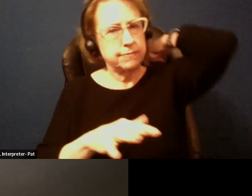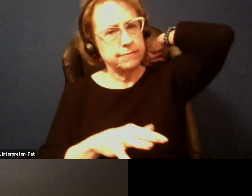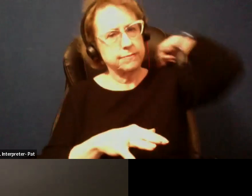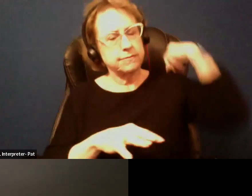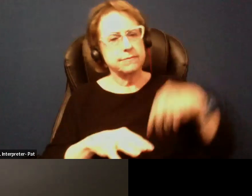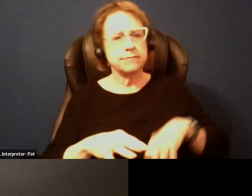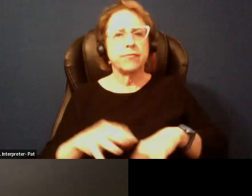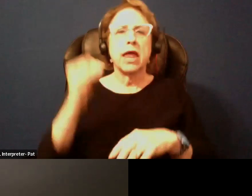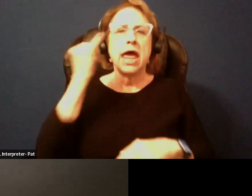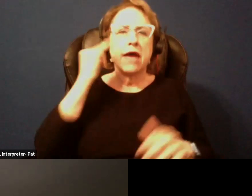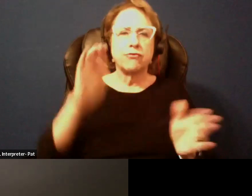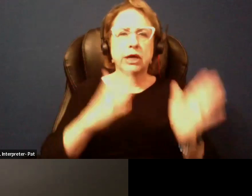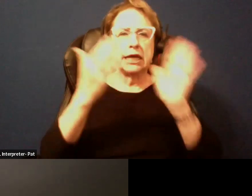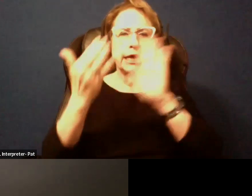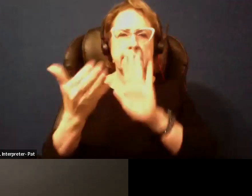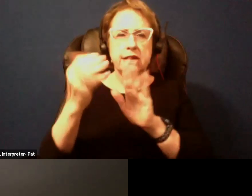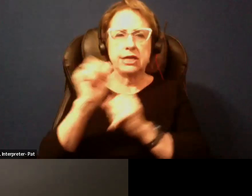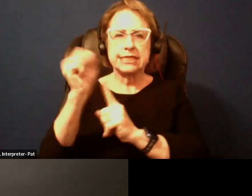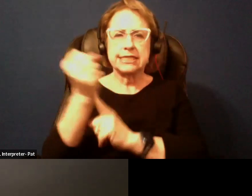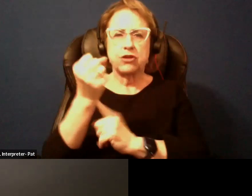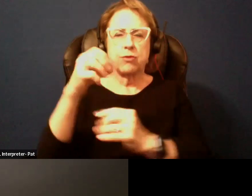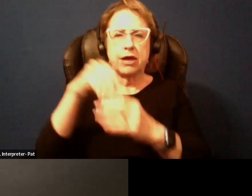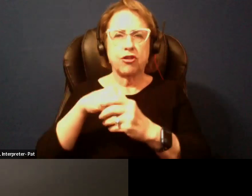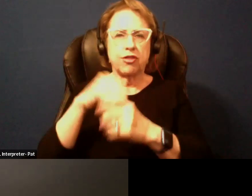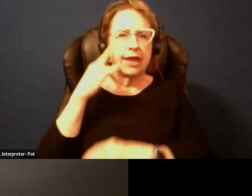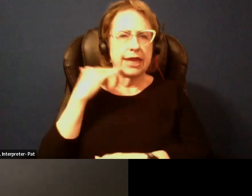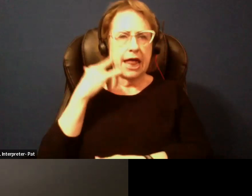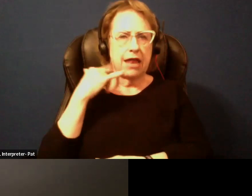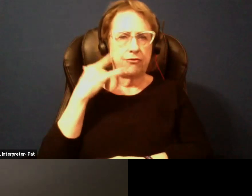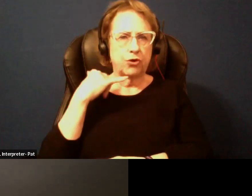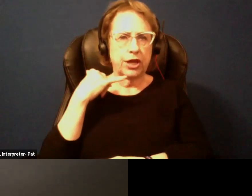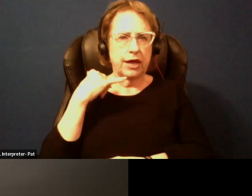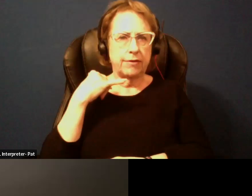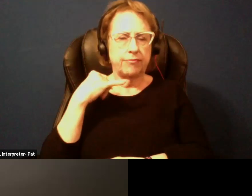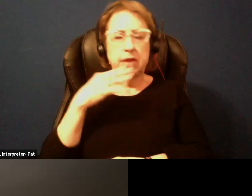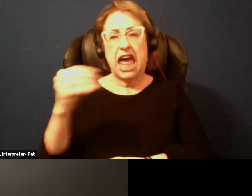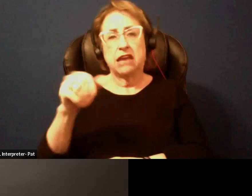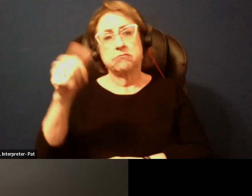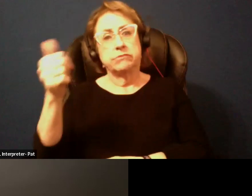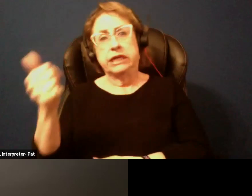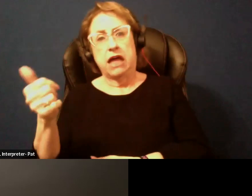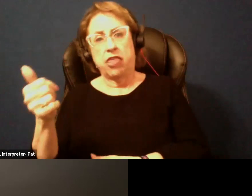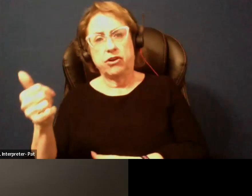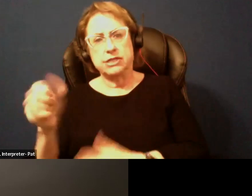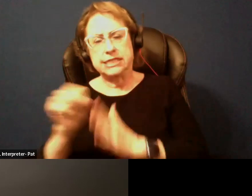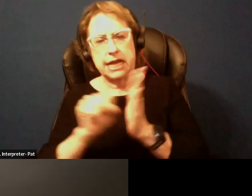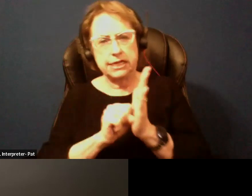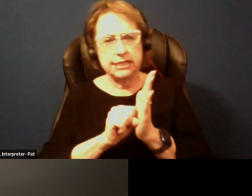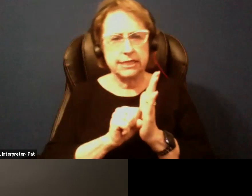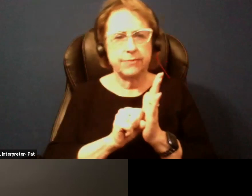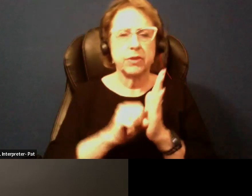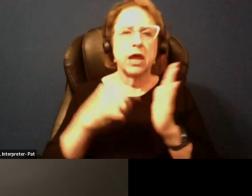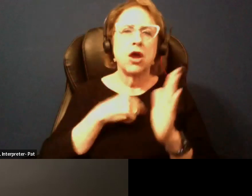the situations in California, and in our case any other state, it's similar. We have to expand this